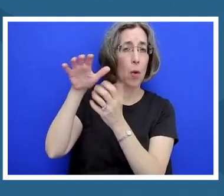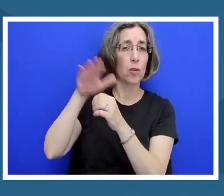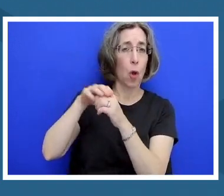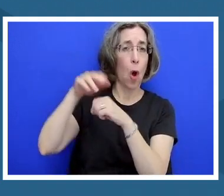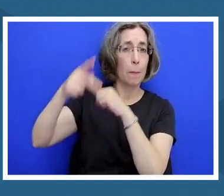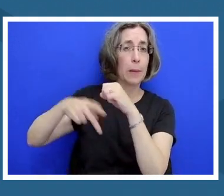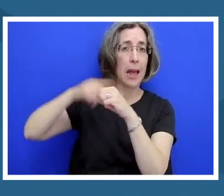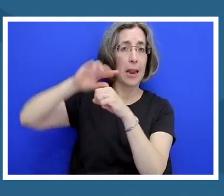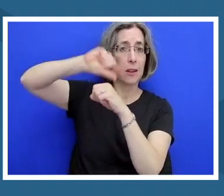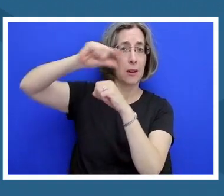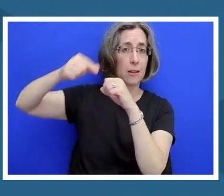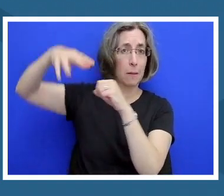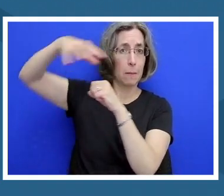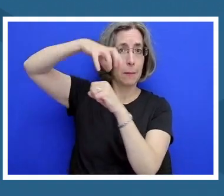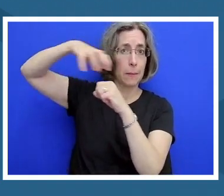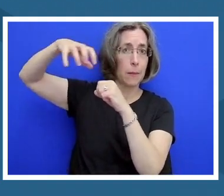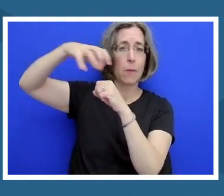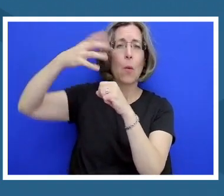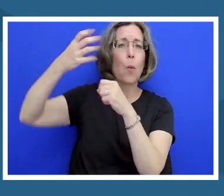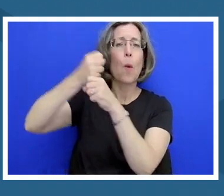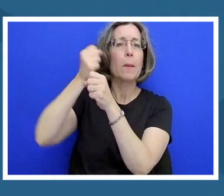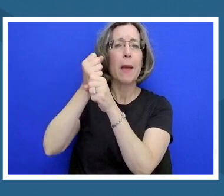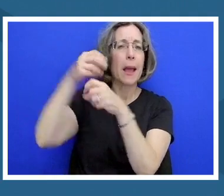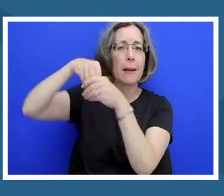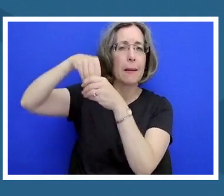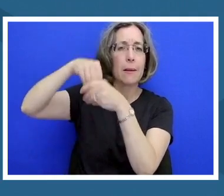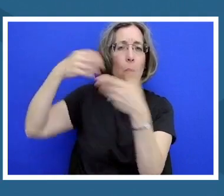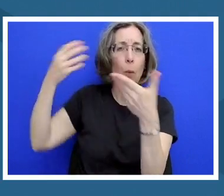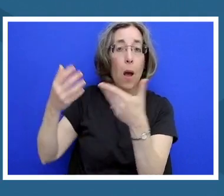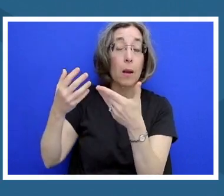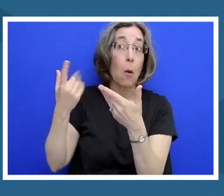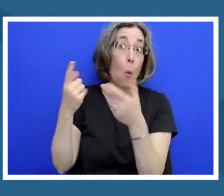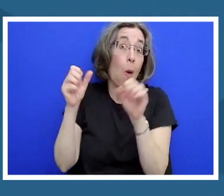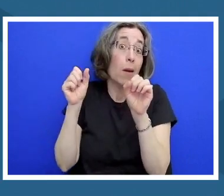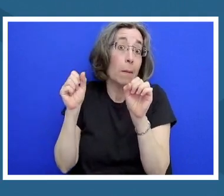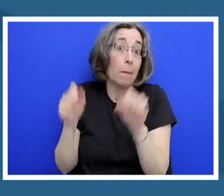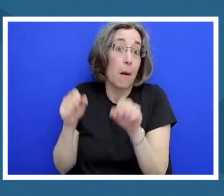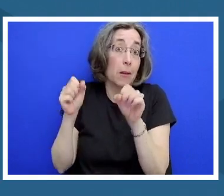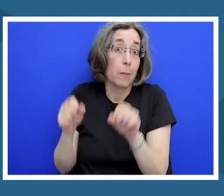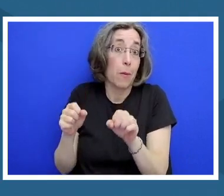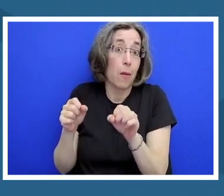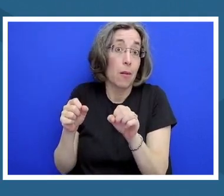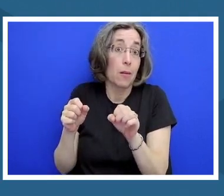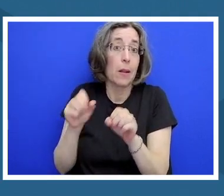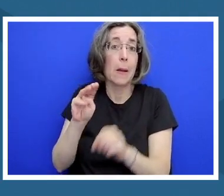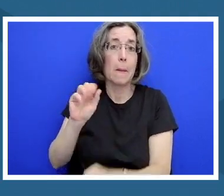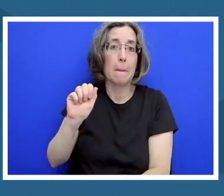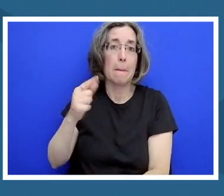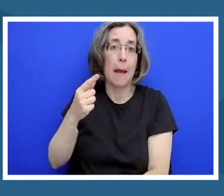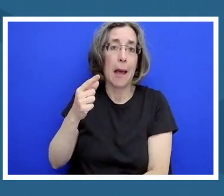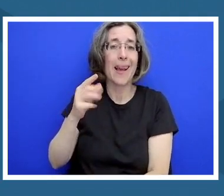silicates which is i mean i can't i can't picture it in my head with it but you know it's basically